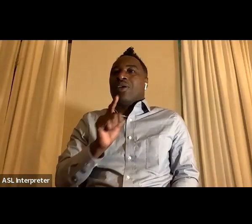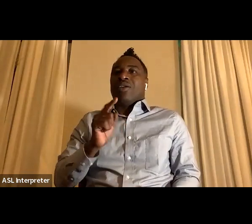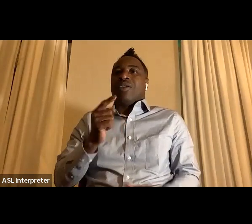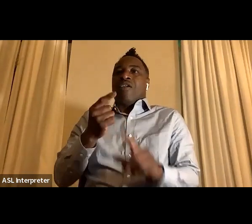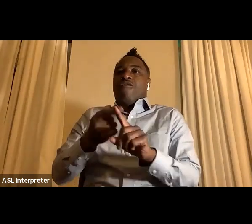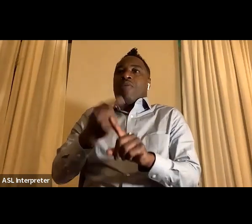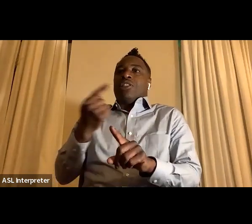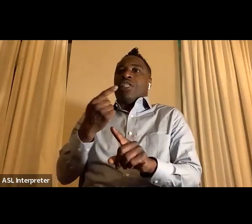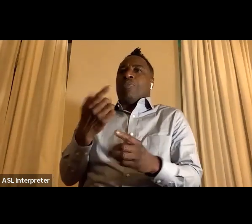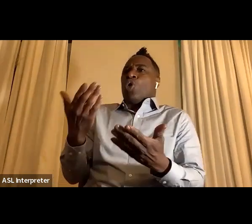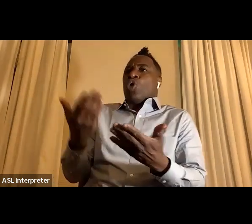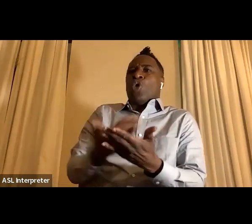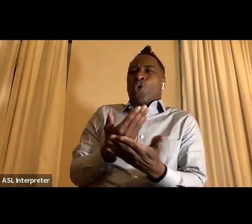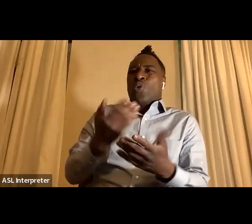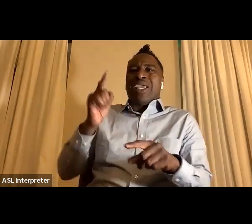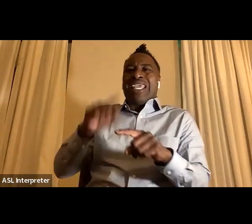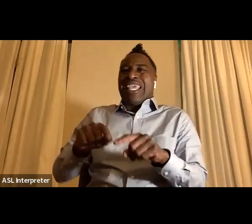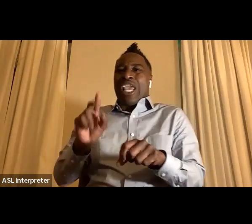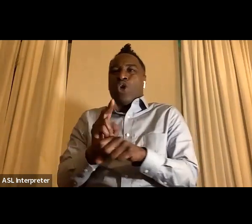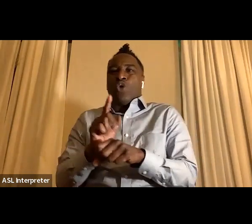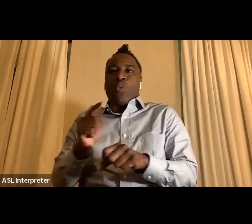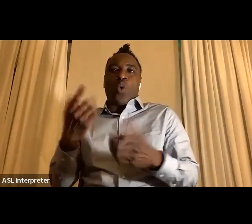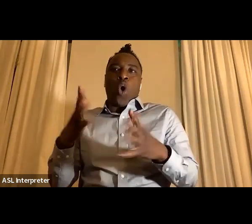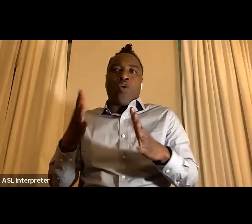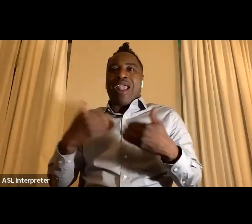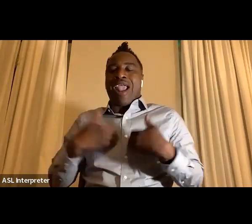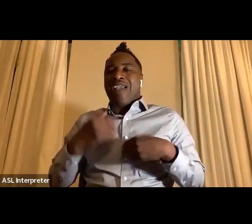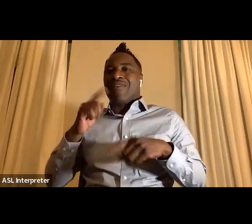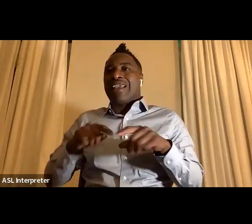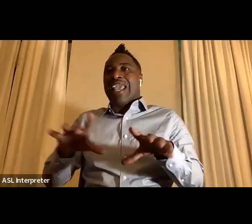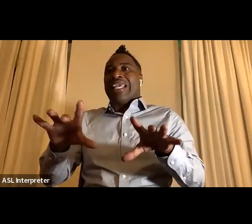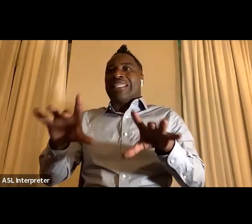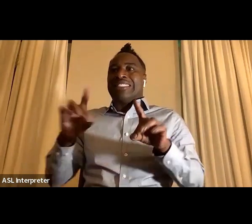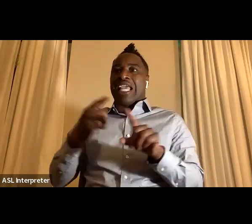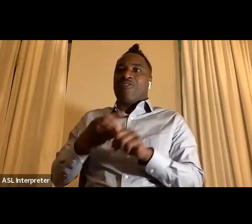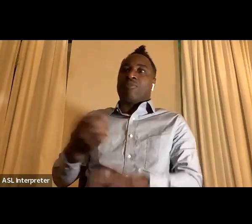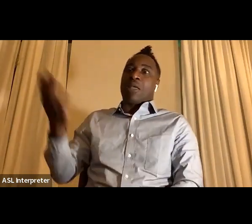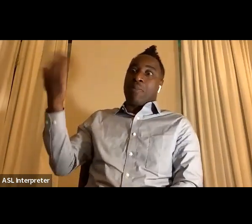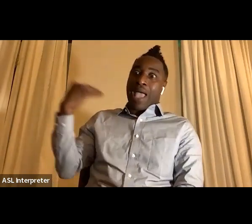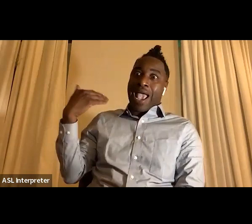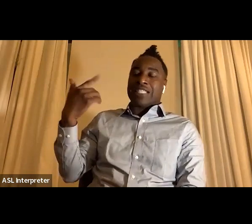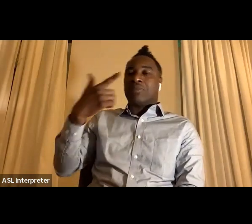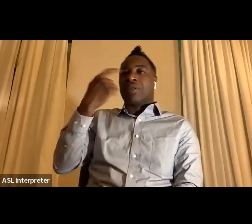We can't use what we already have. We can't take from the past because it's supposed to be the step forward and that's away from that.